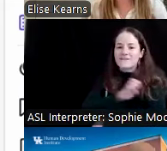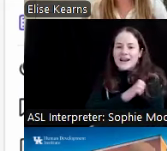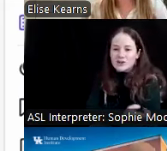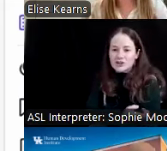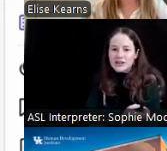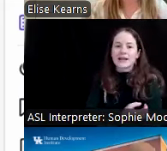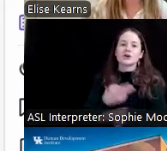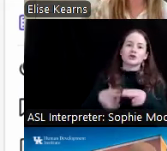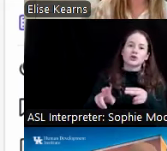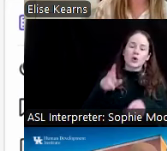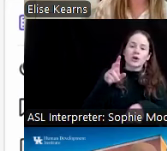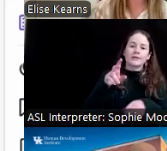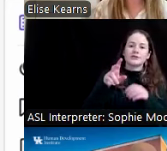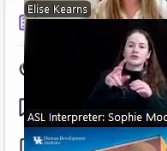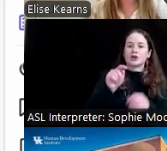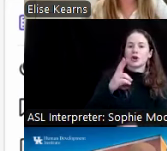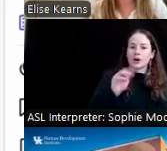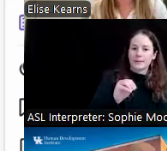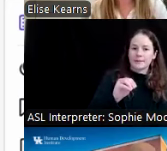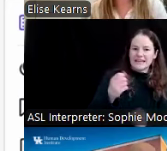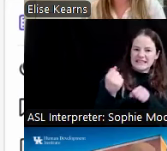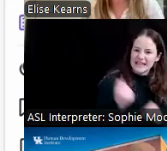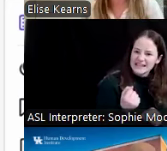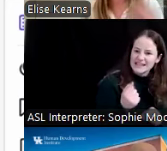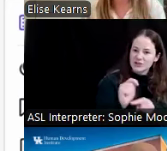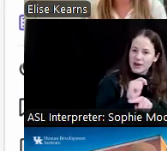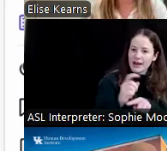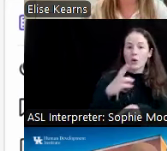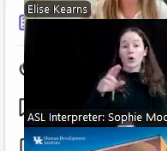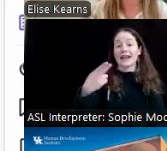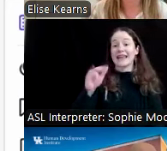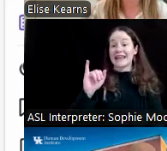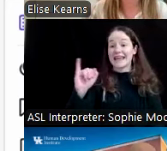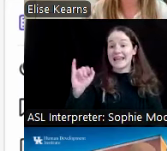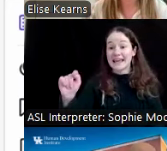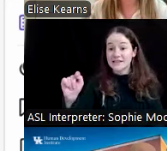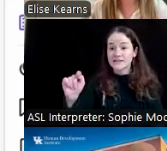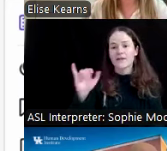training or high intensity interval training or hit training, this is kind of the version of that. So I wanted to